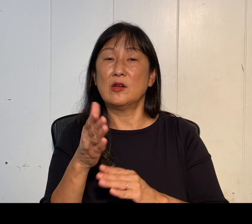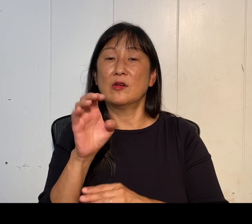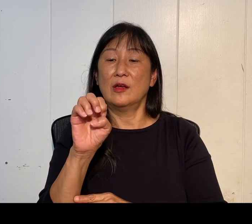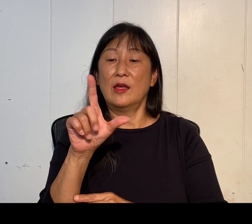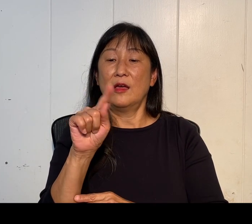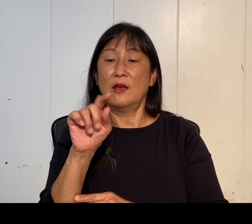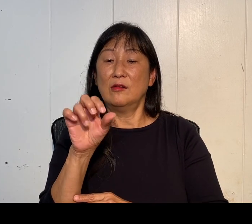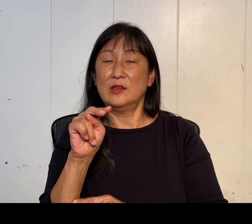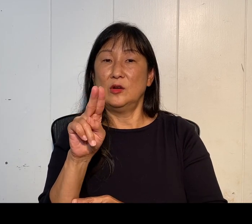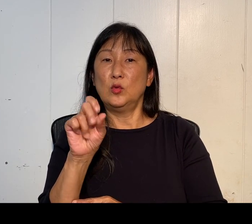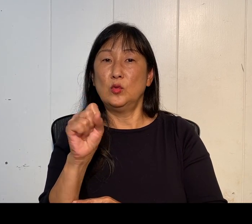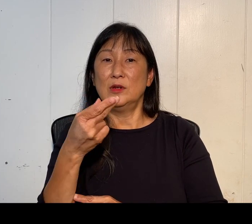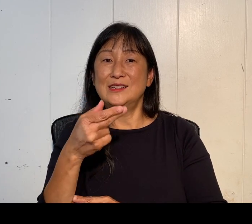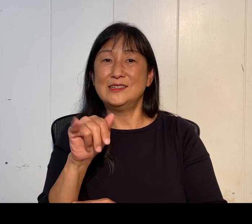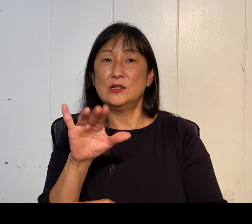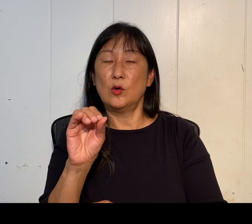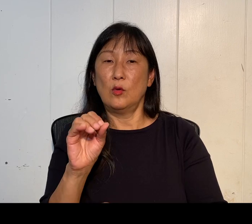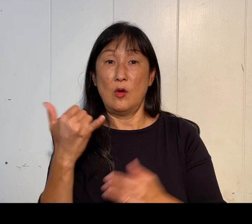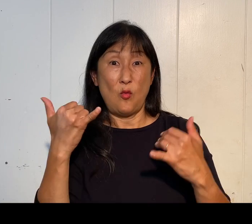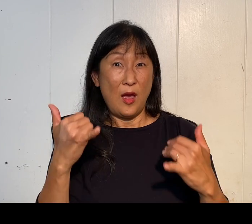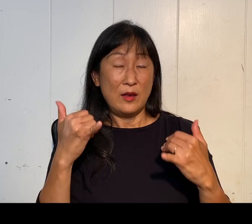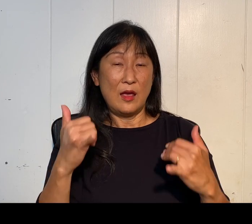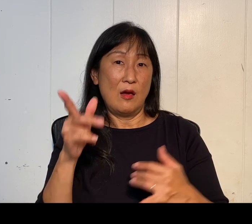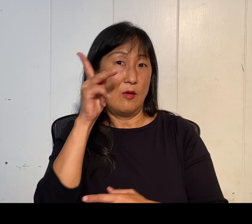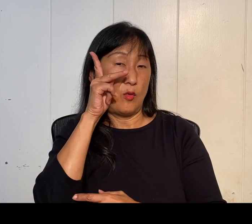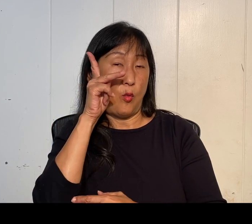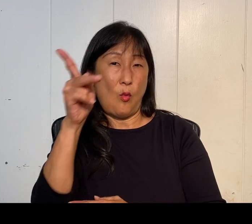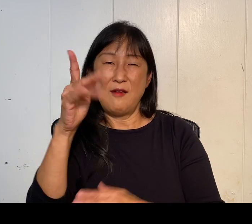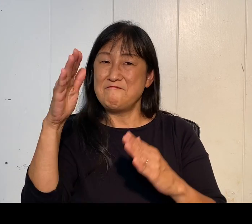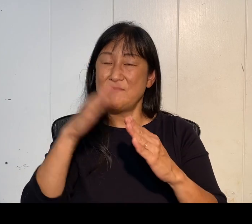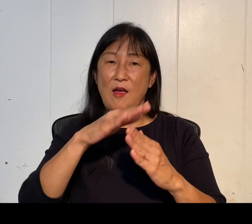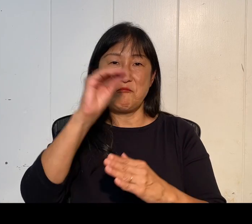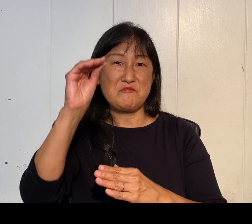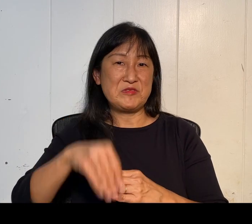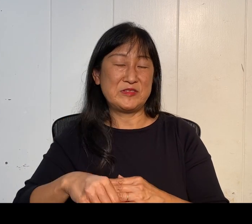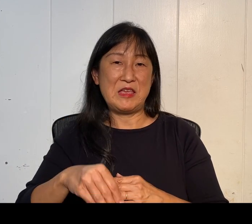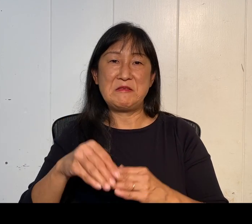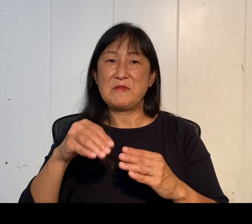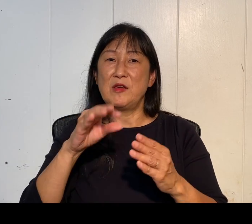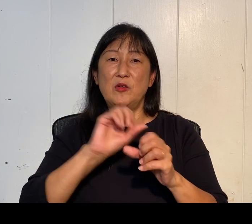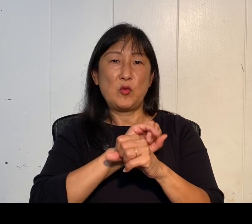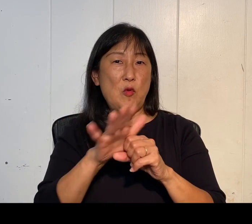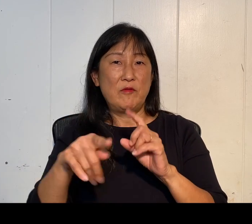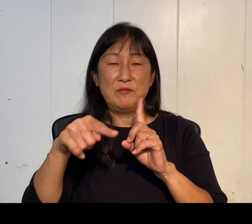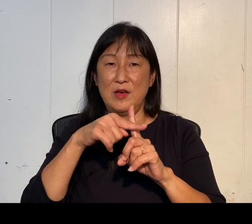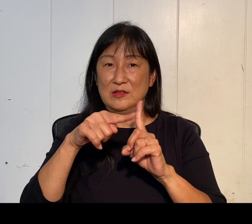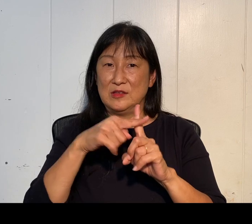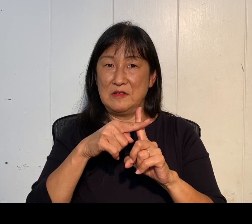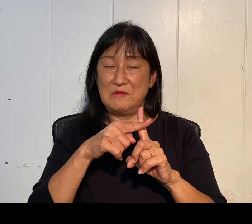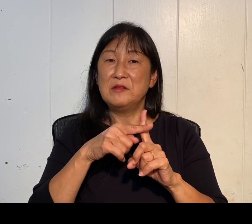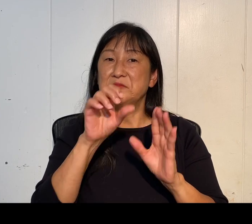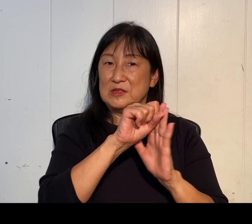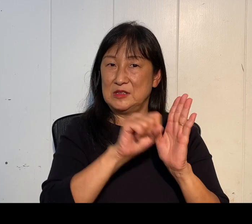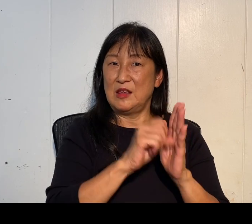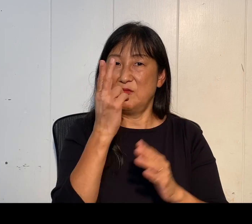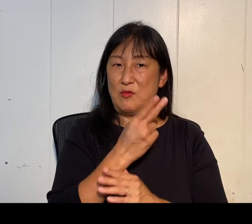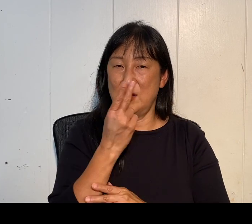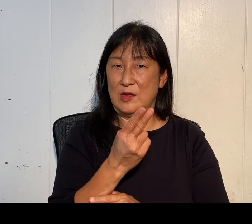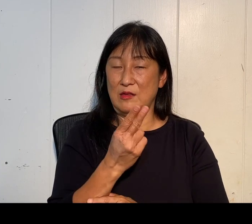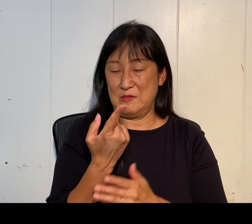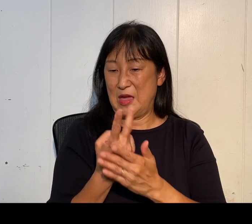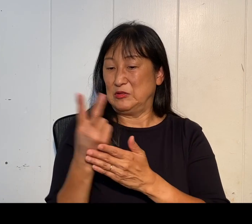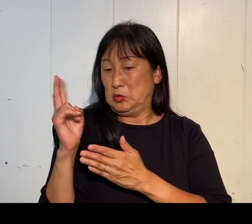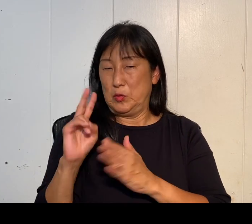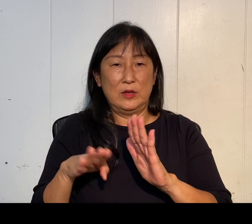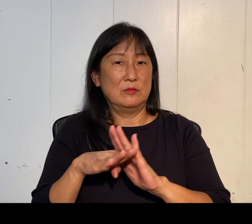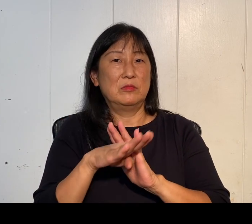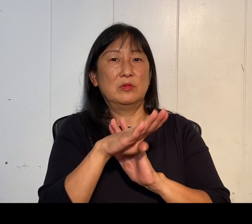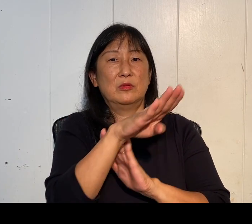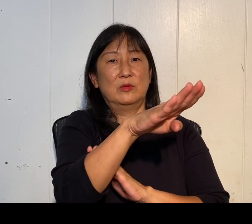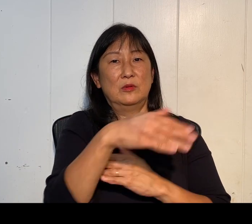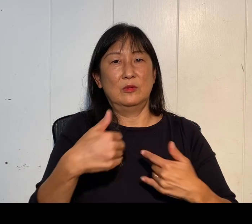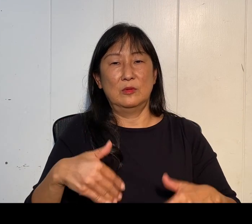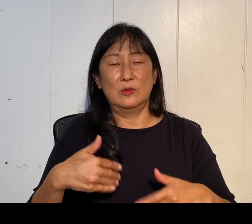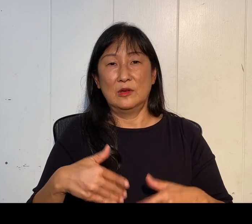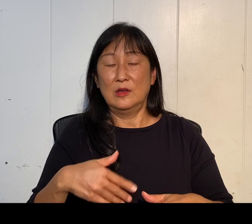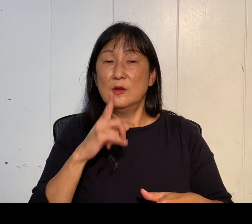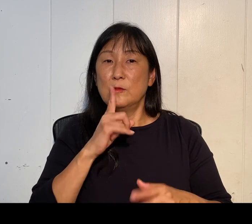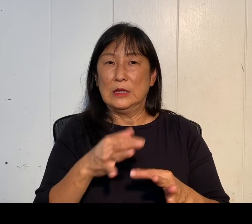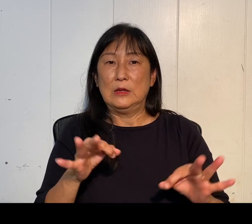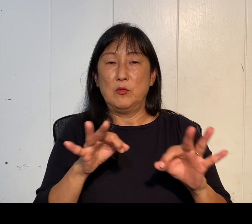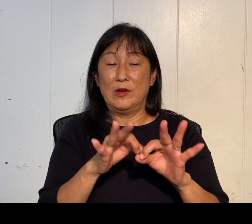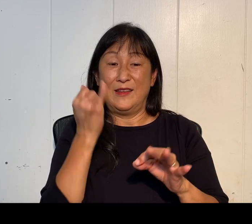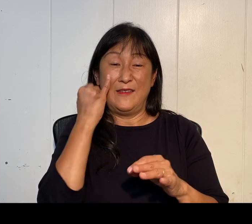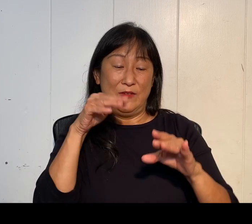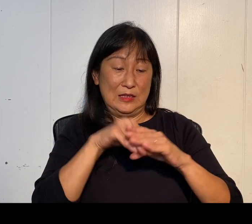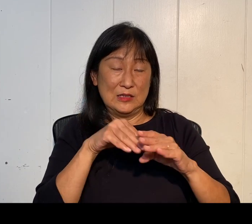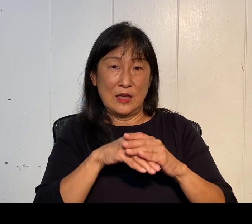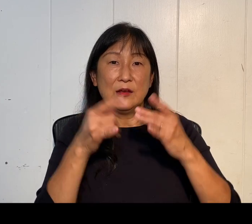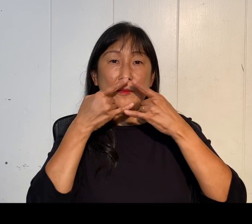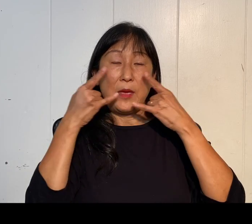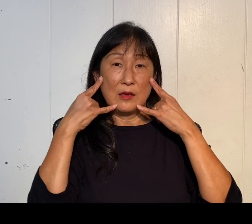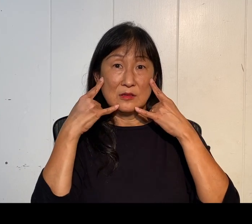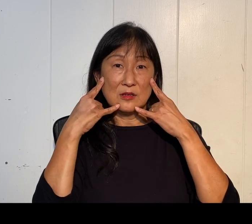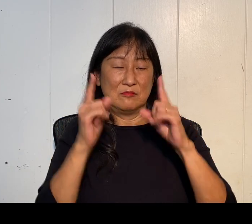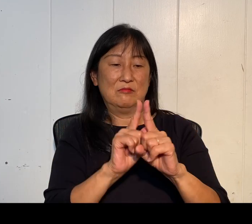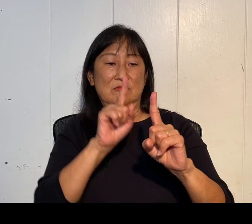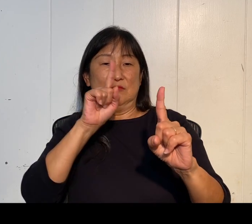Kaua‘i’s case counts are now the highest per capita in the state and have risen over the last two weeks. It is critically important now for all of us to wear masks indoors, maintain physical distance,